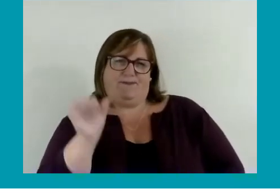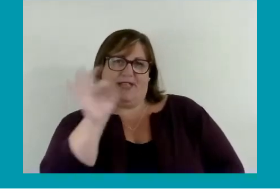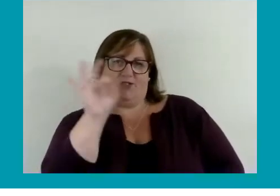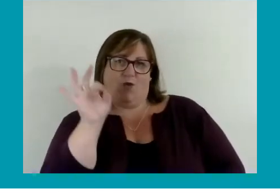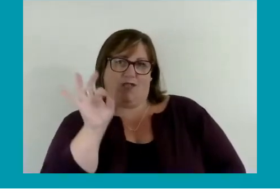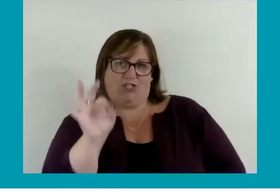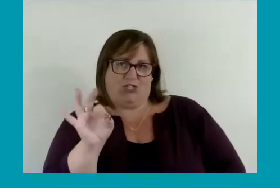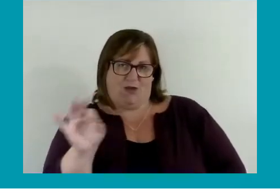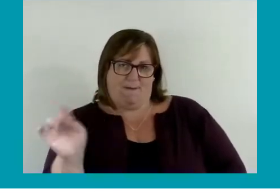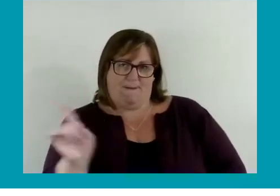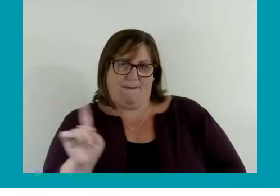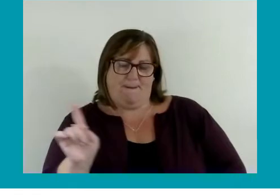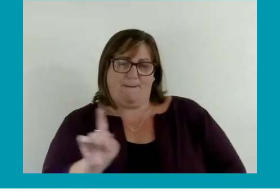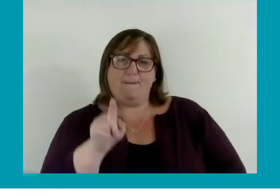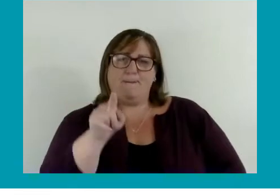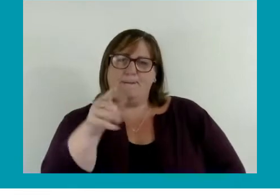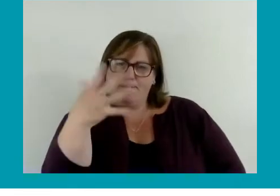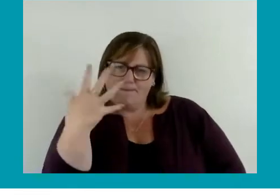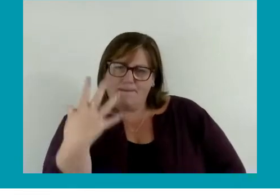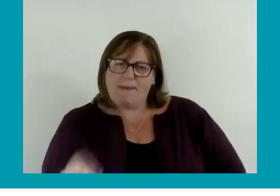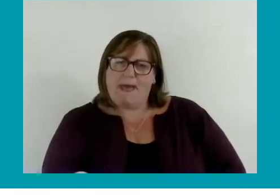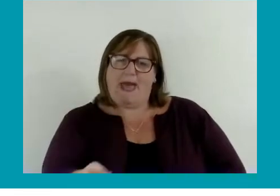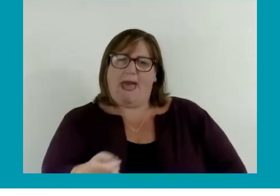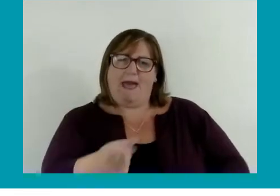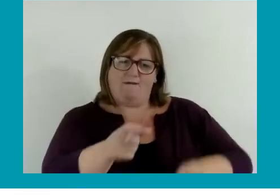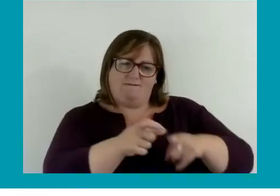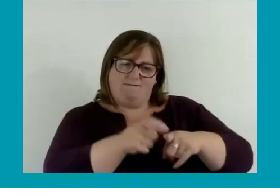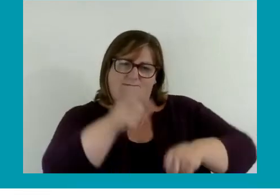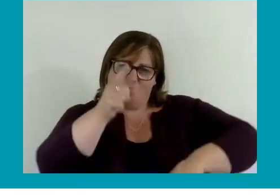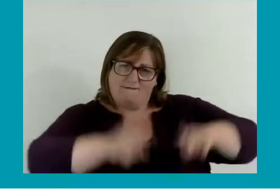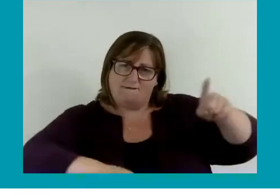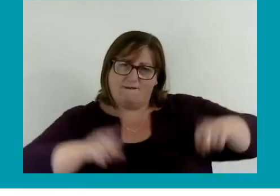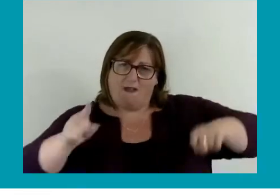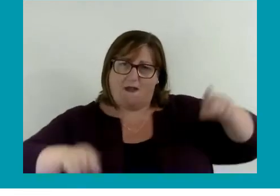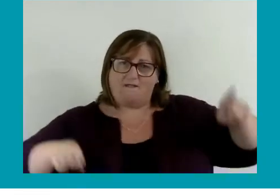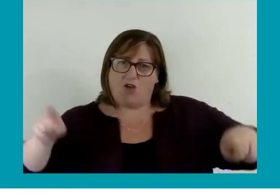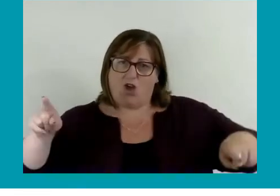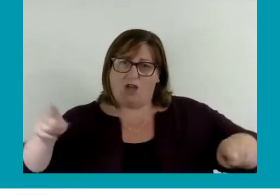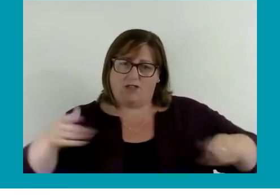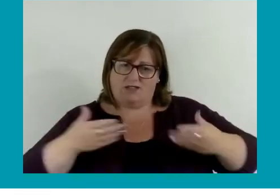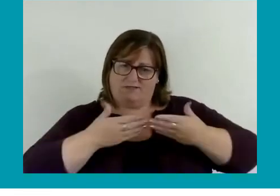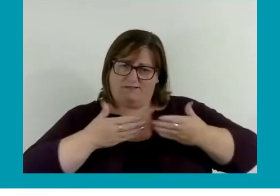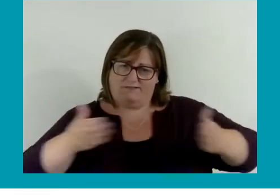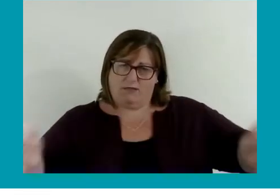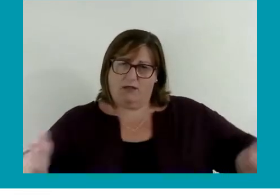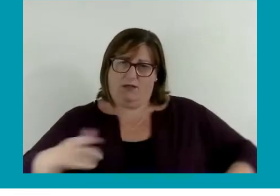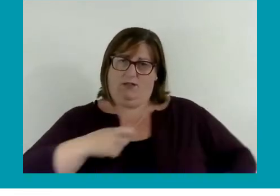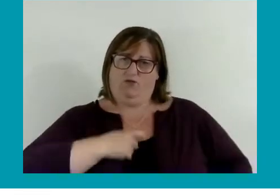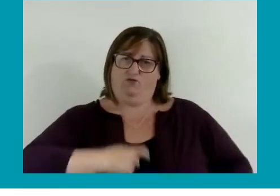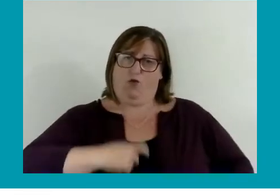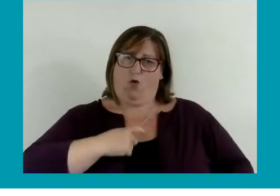quite a diverse range of roles and opportunities and you're not just agreed to your business